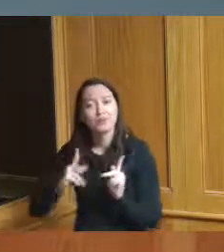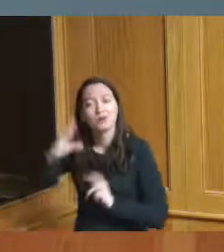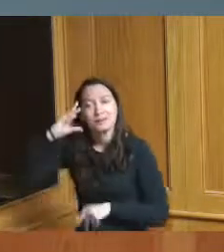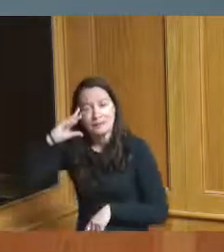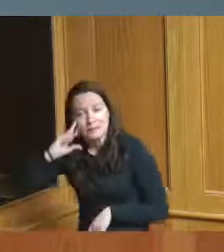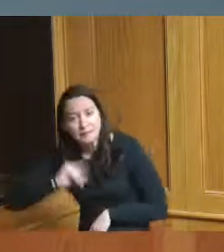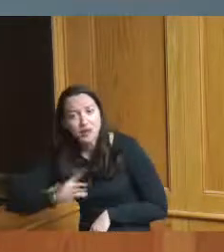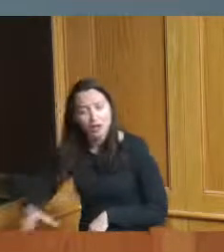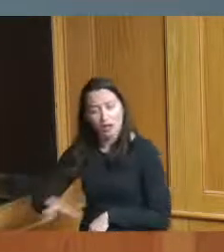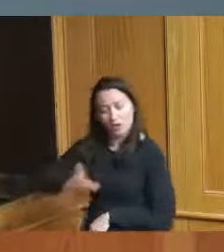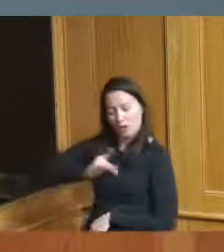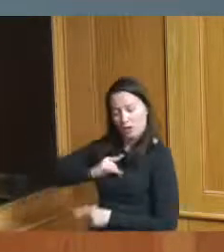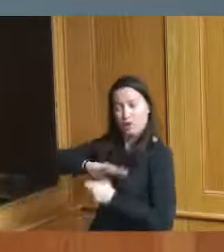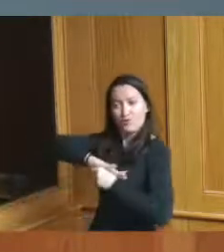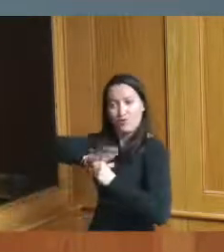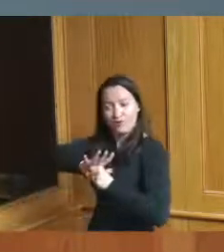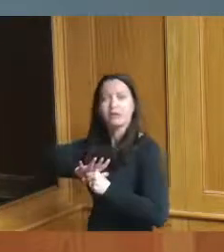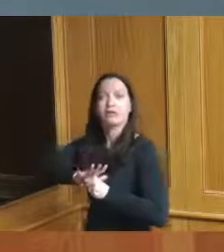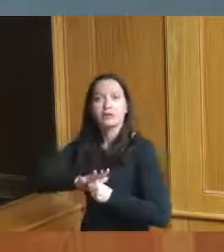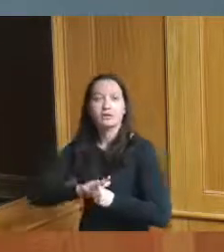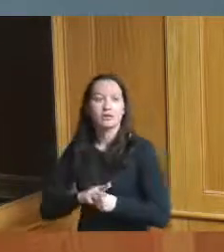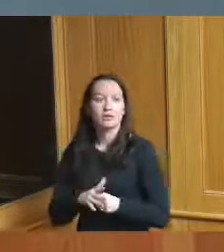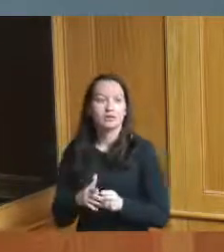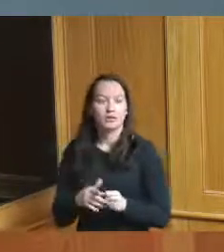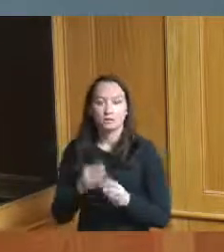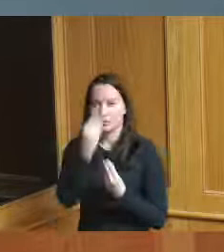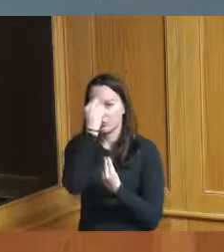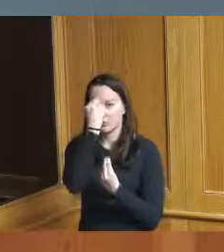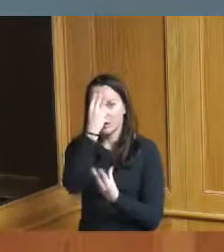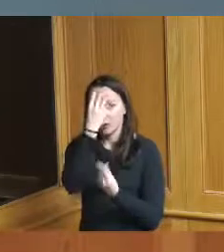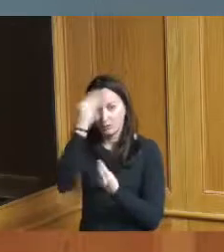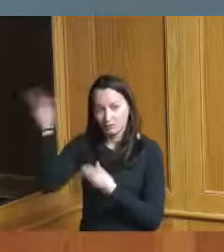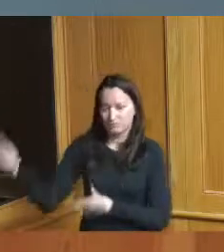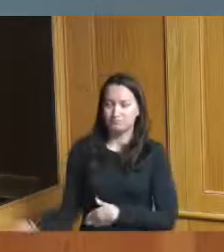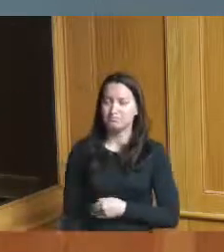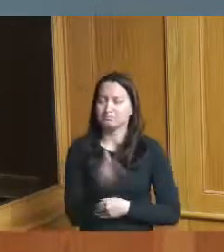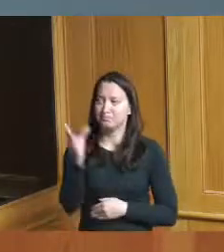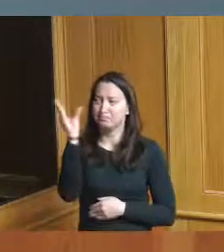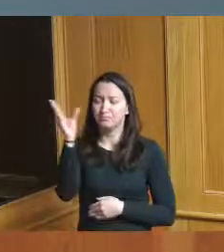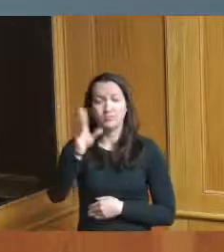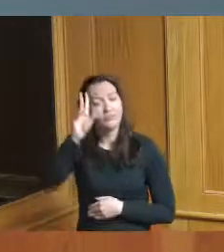I'd certainly appreciate all this information that was brought forth Vice President Reece